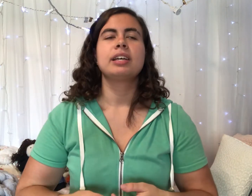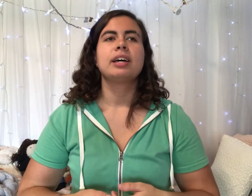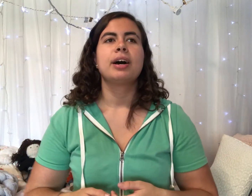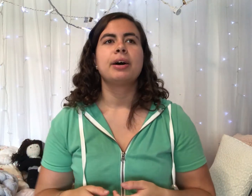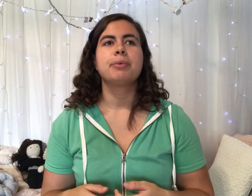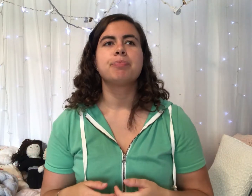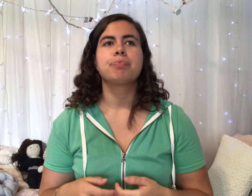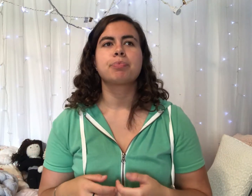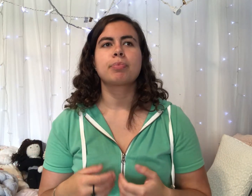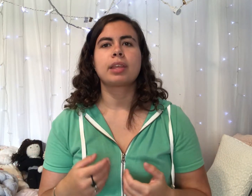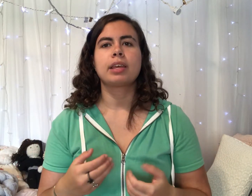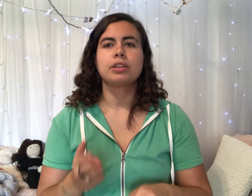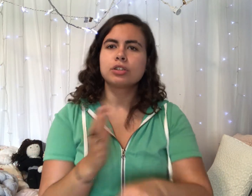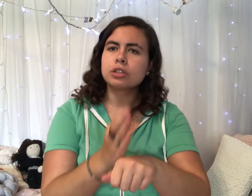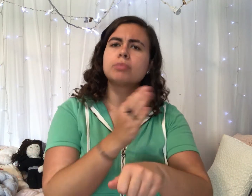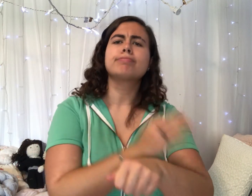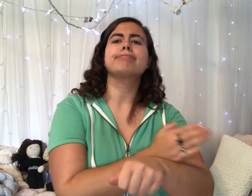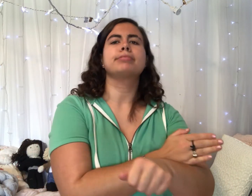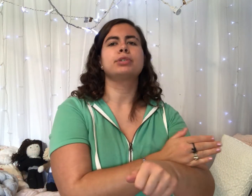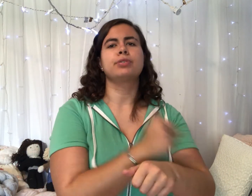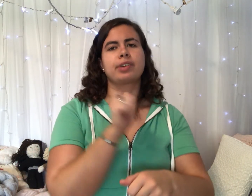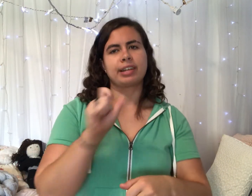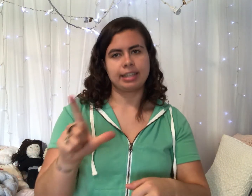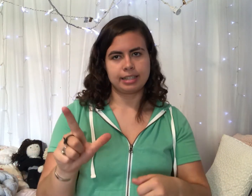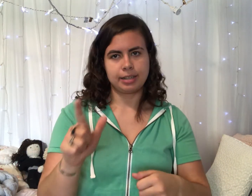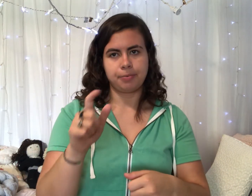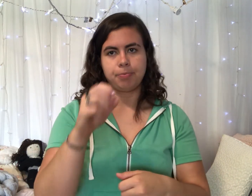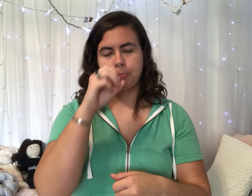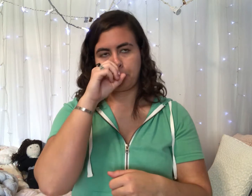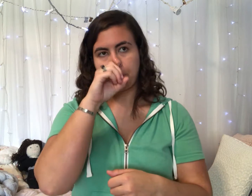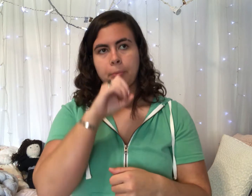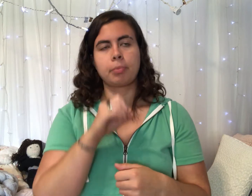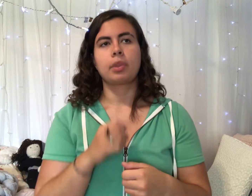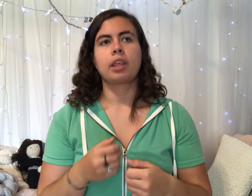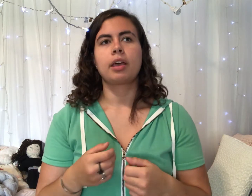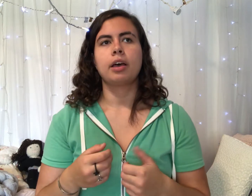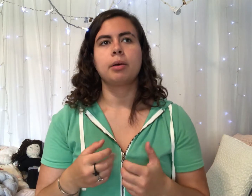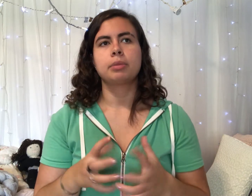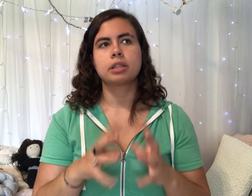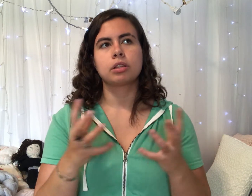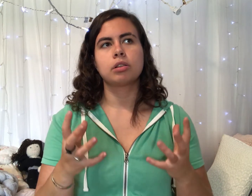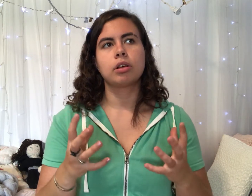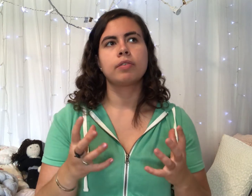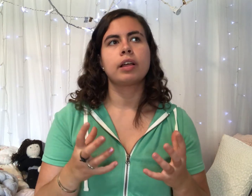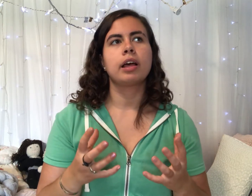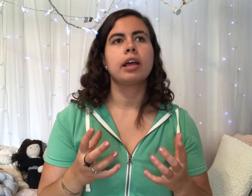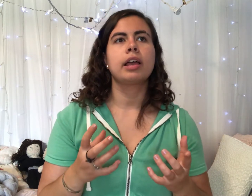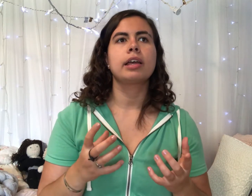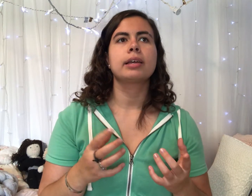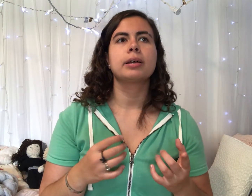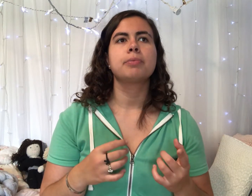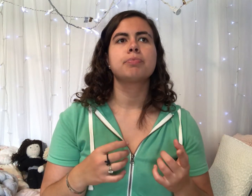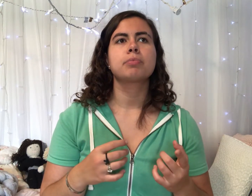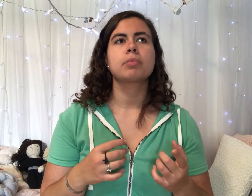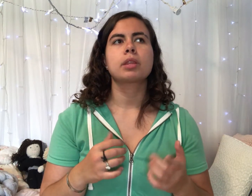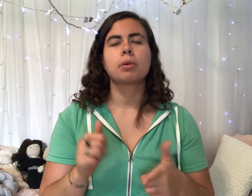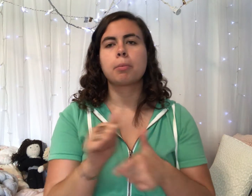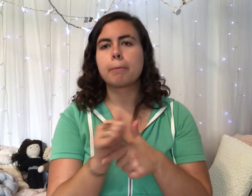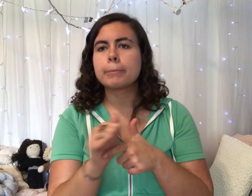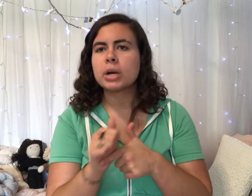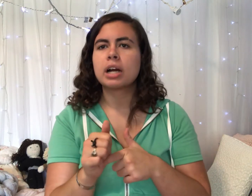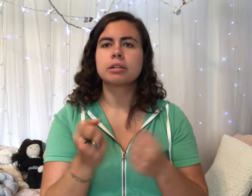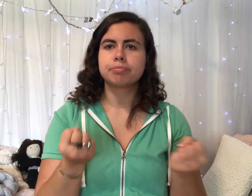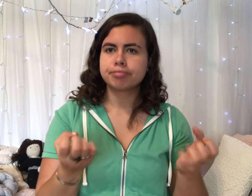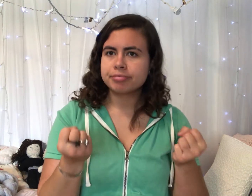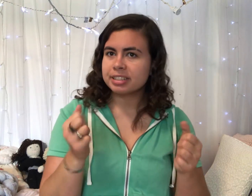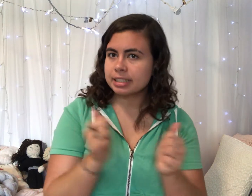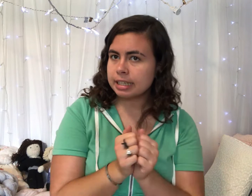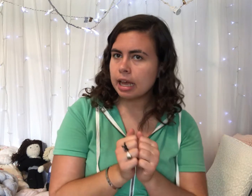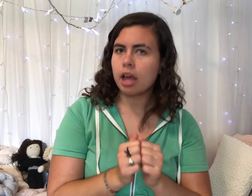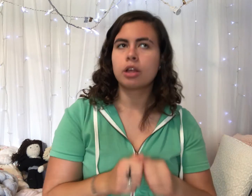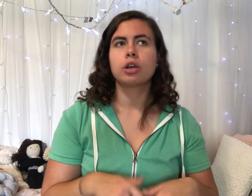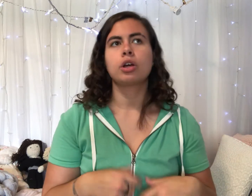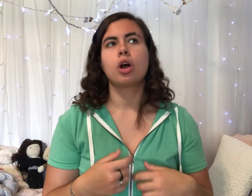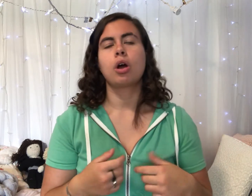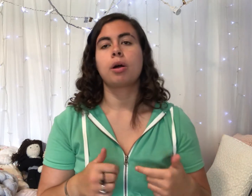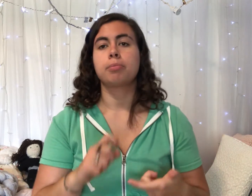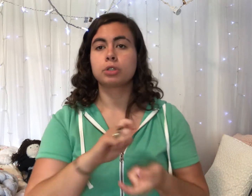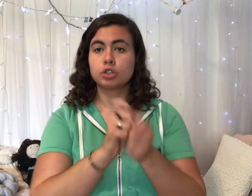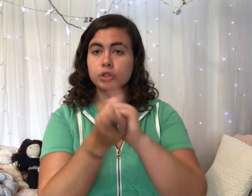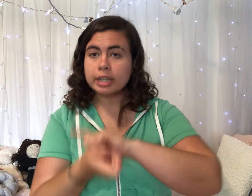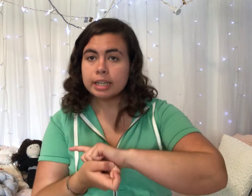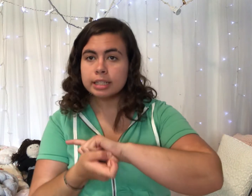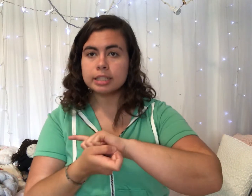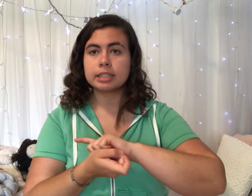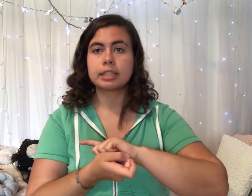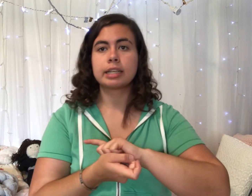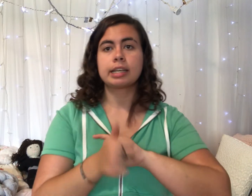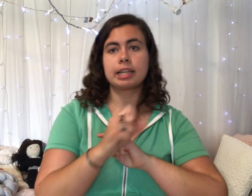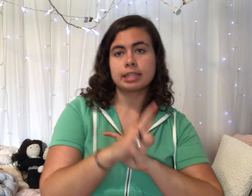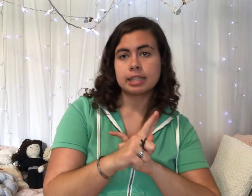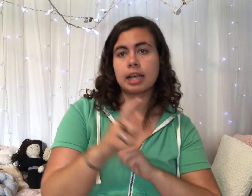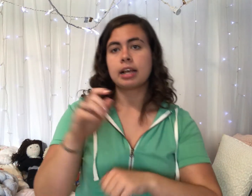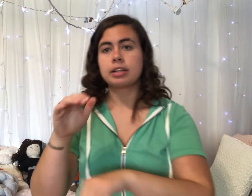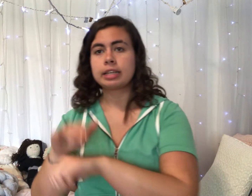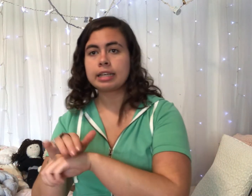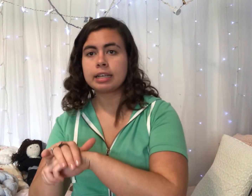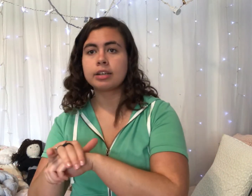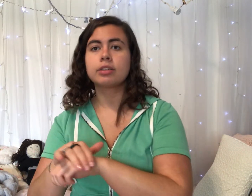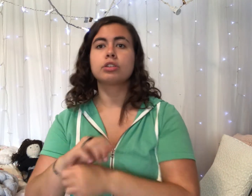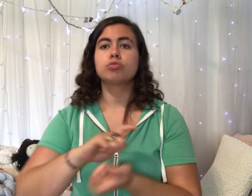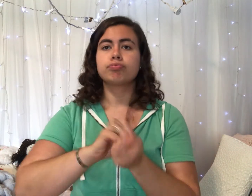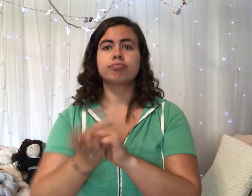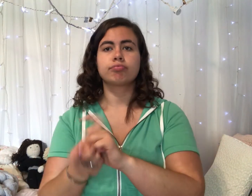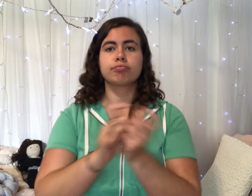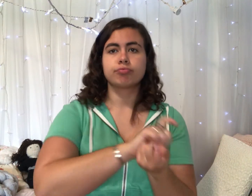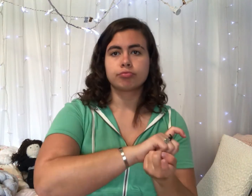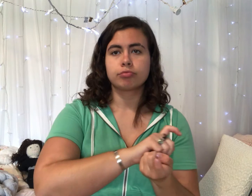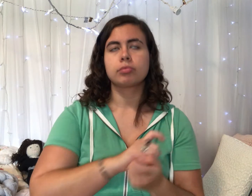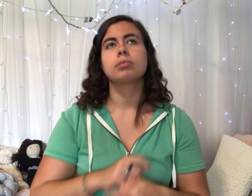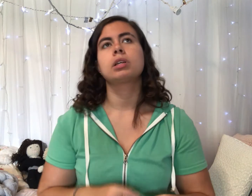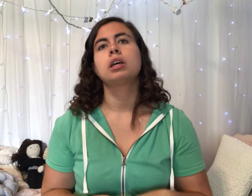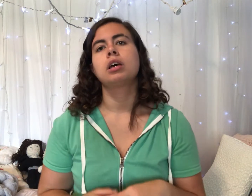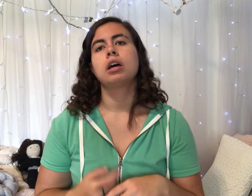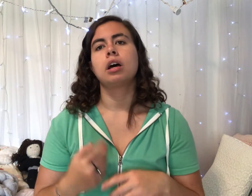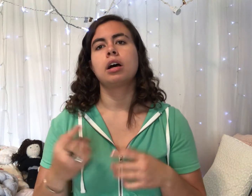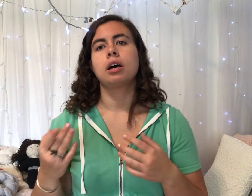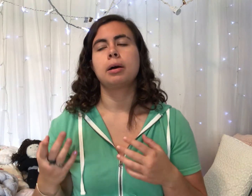It's about improving our ASL. We practice signing together, translating ASL and English,